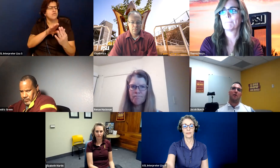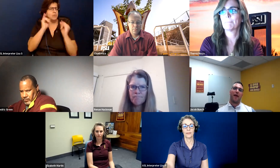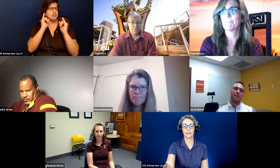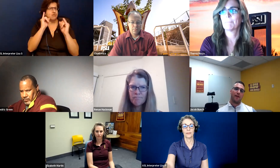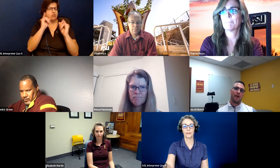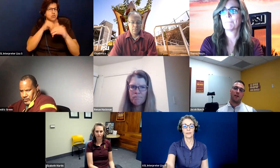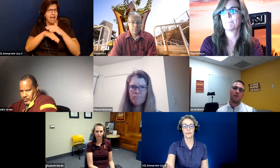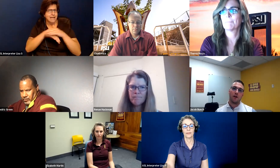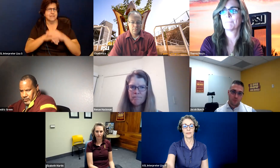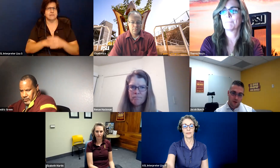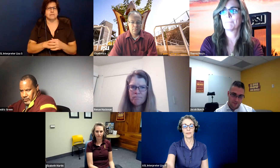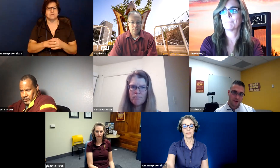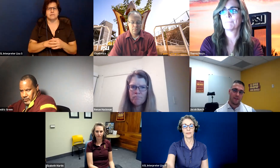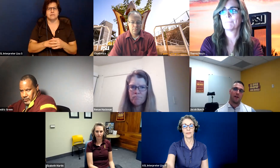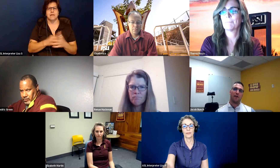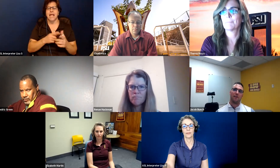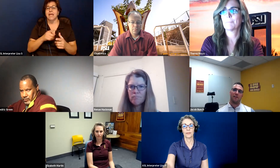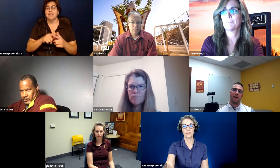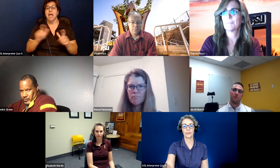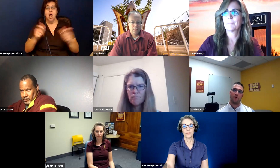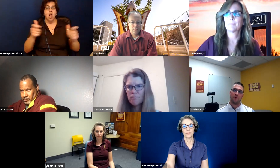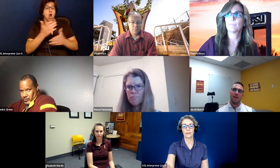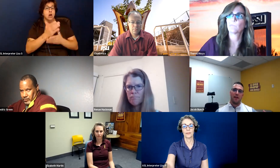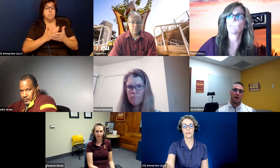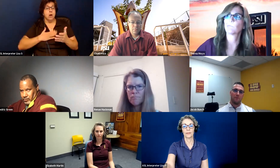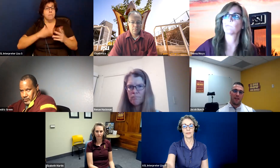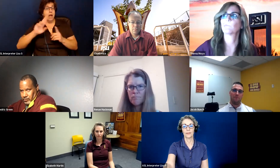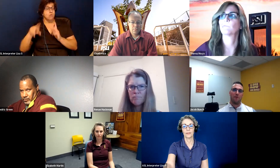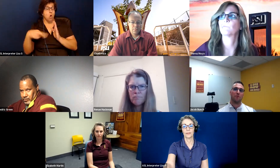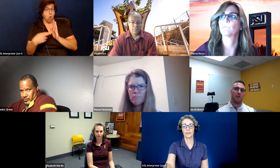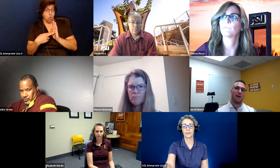And then a large part of my role involves dealing